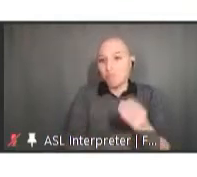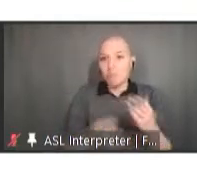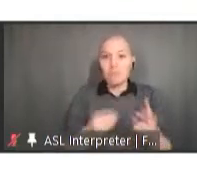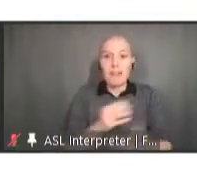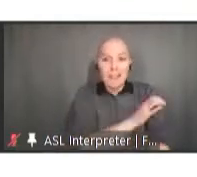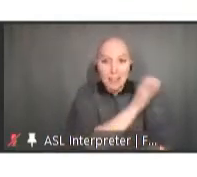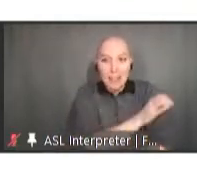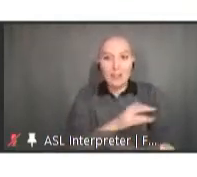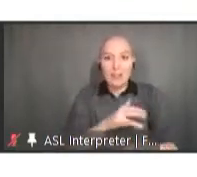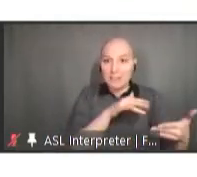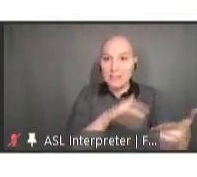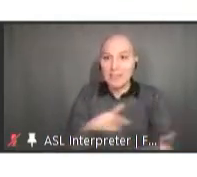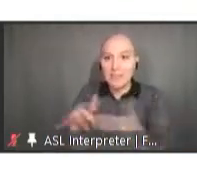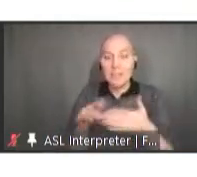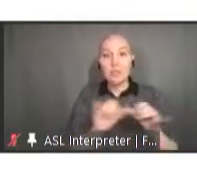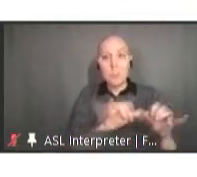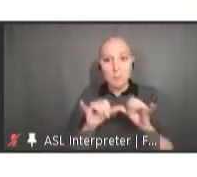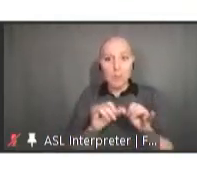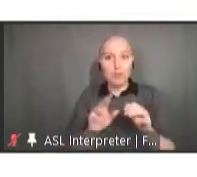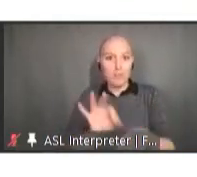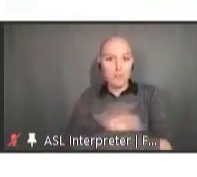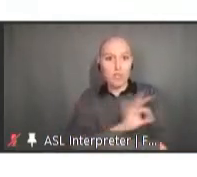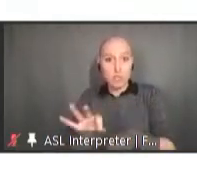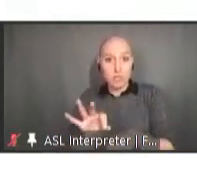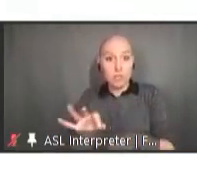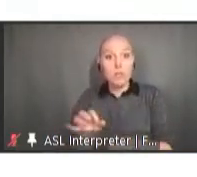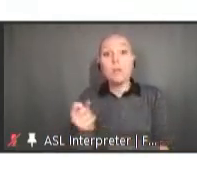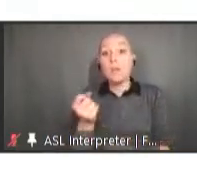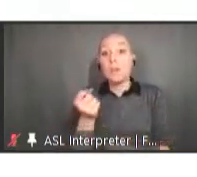These types of assays are generally very specialized they can be labor intensive